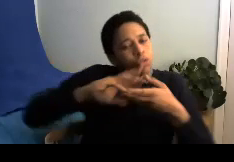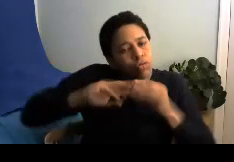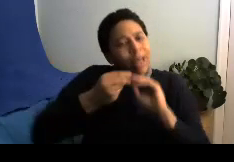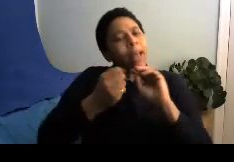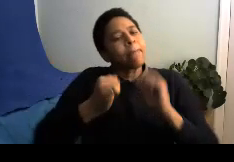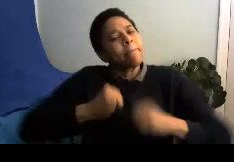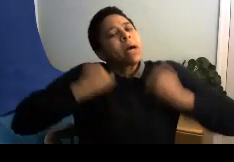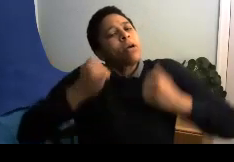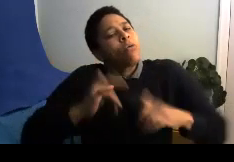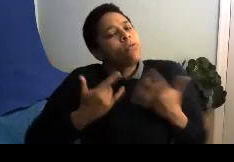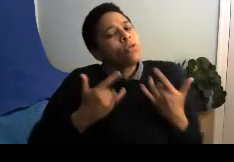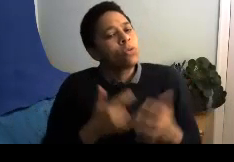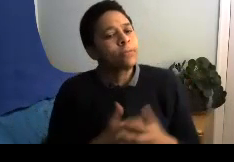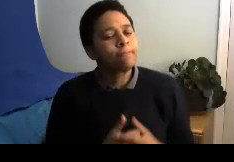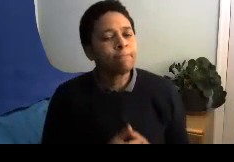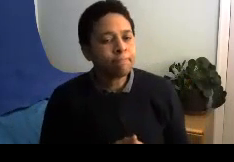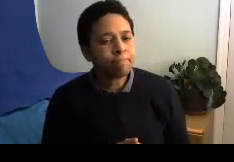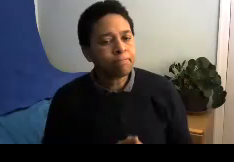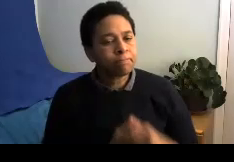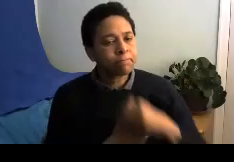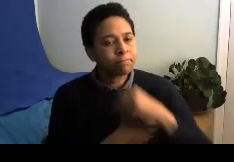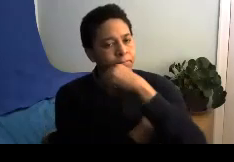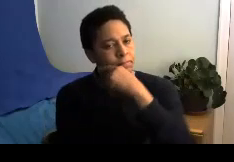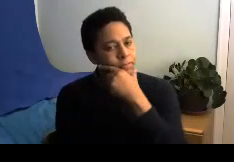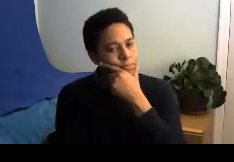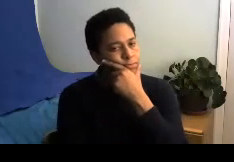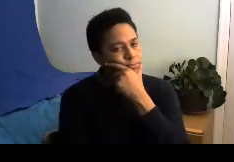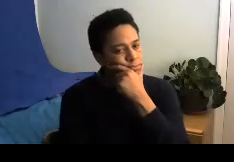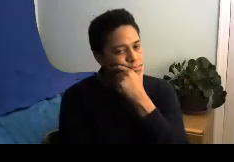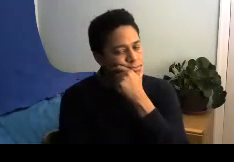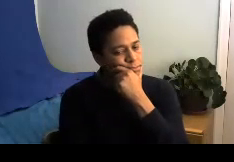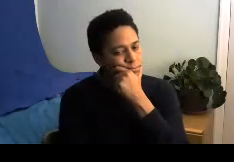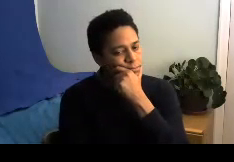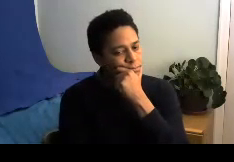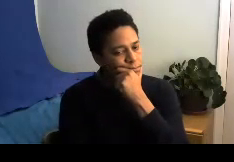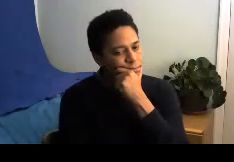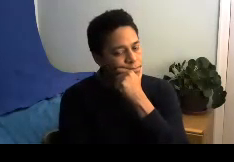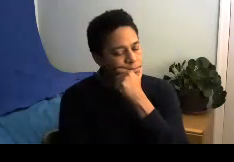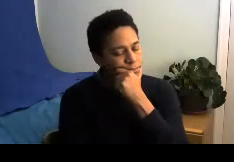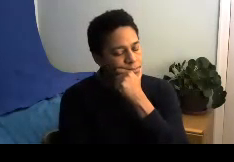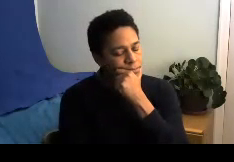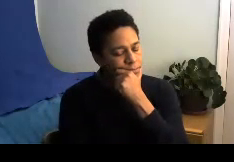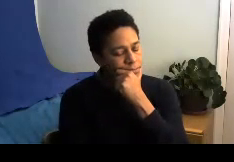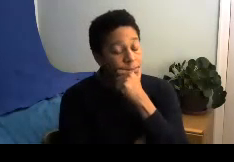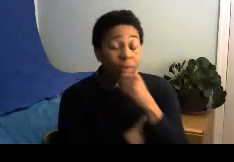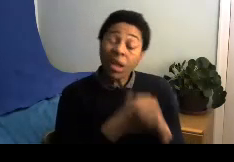conversation. And again, that's, you know, that sort of speaks of